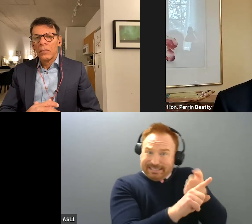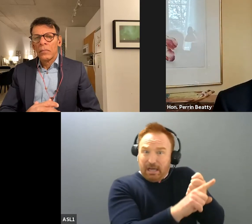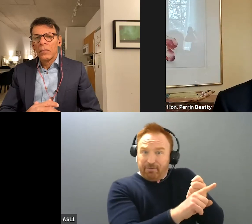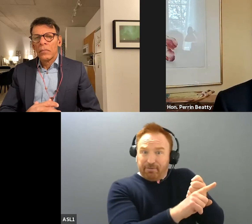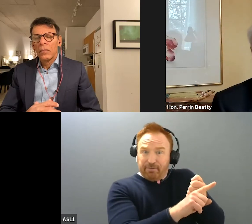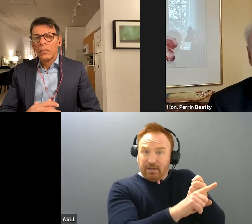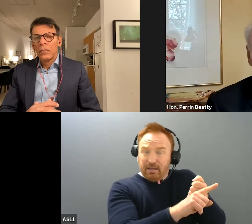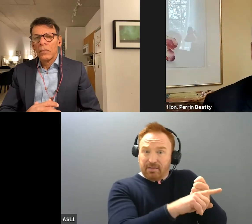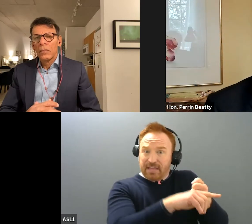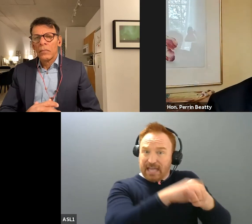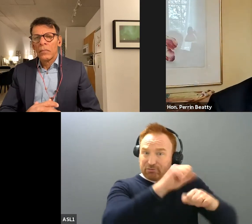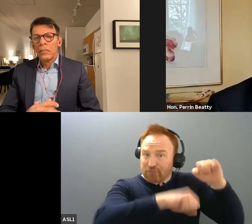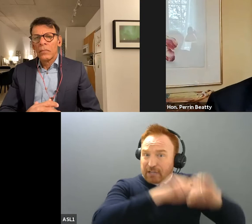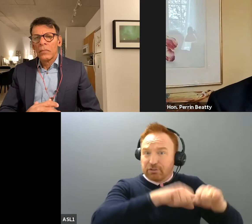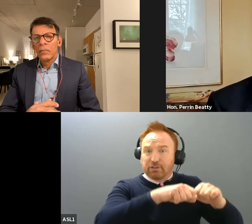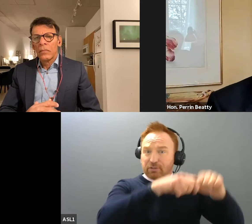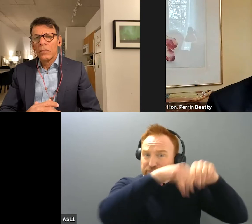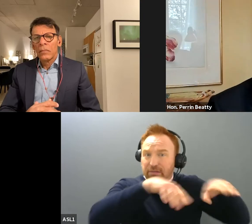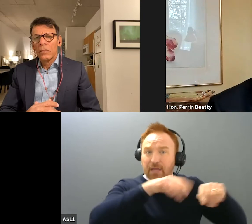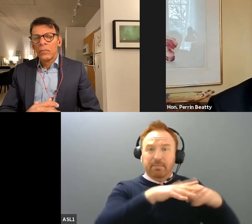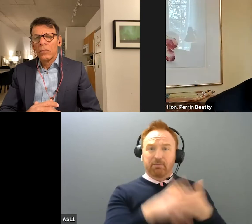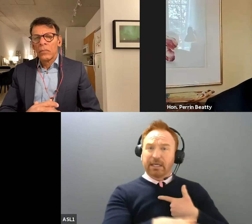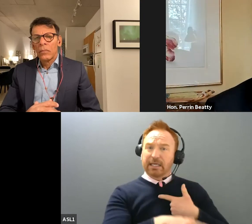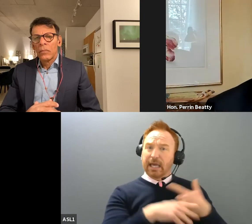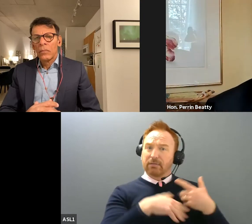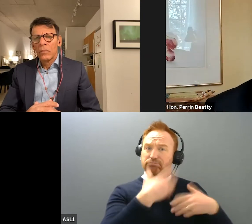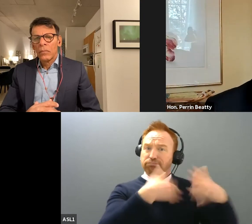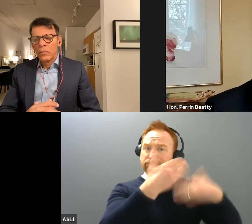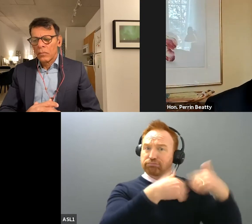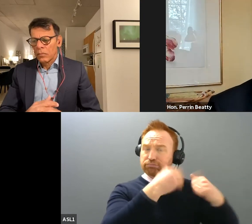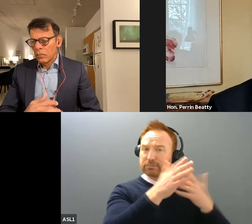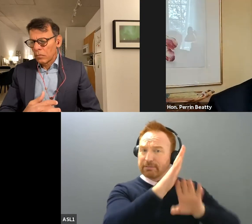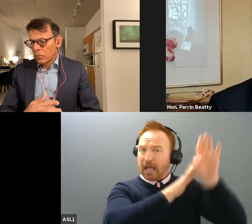some really considerable progress here. And when you consider that the studies show that over